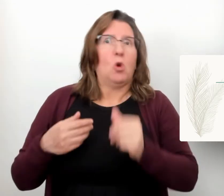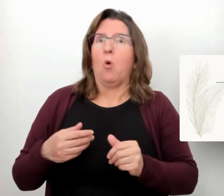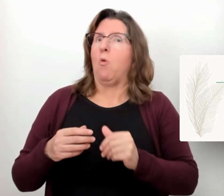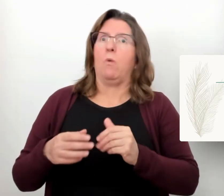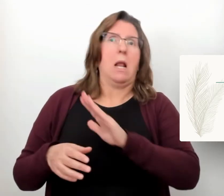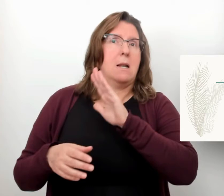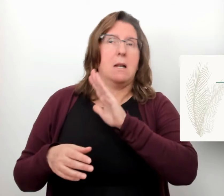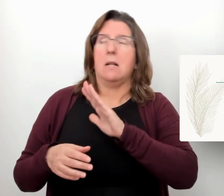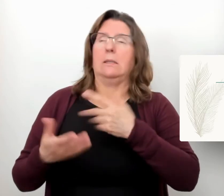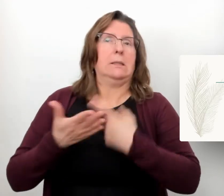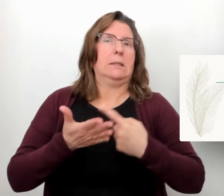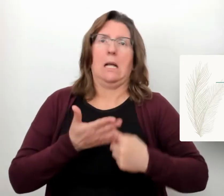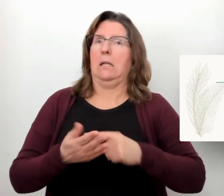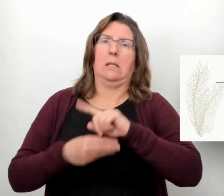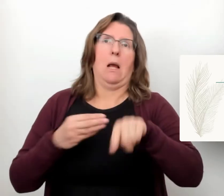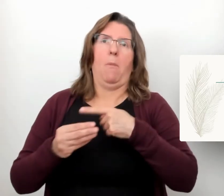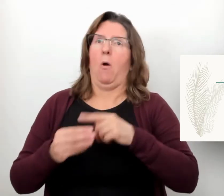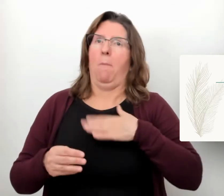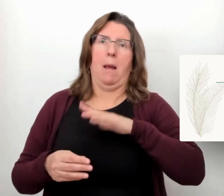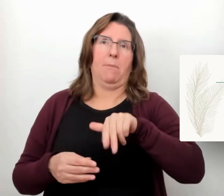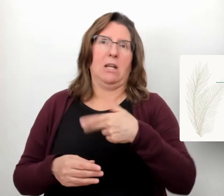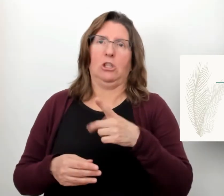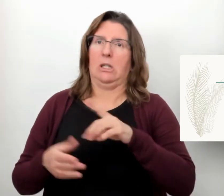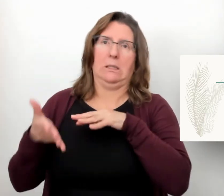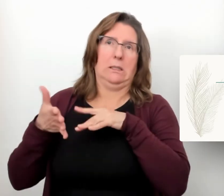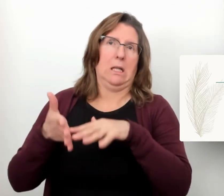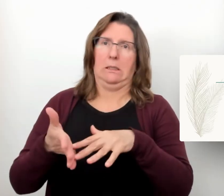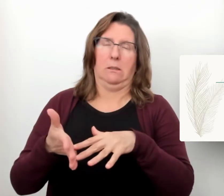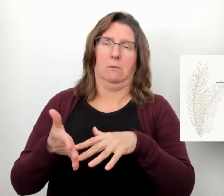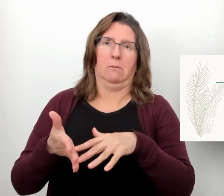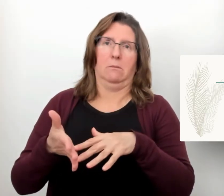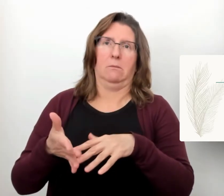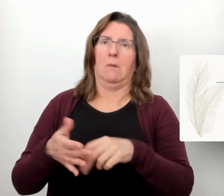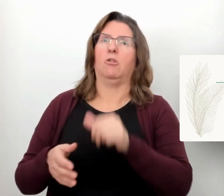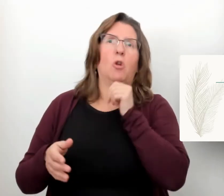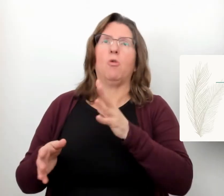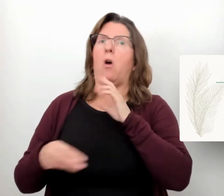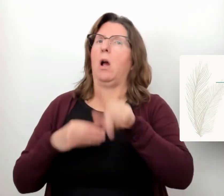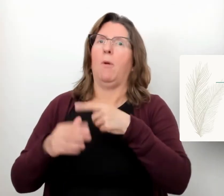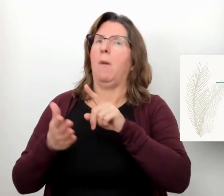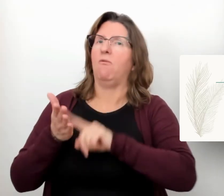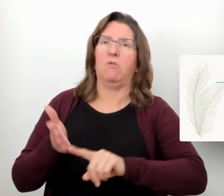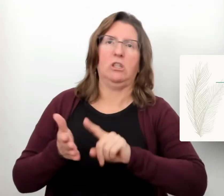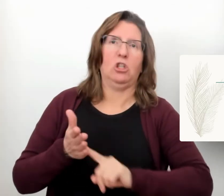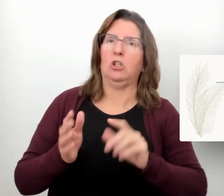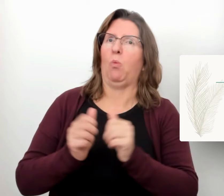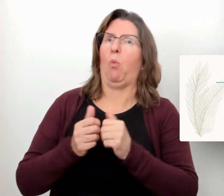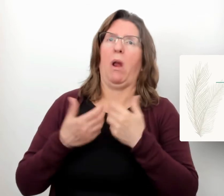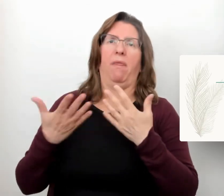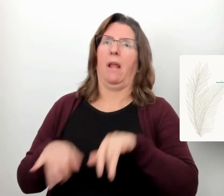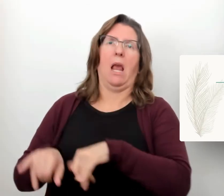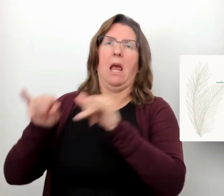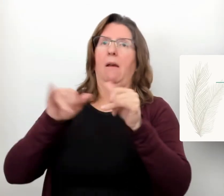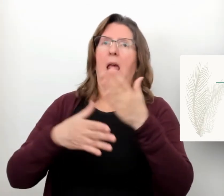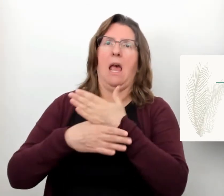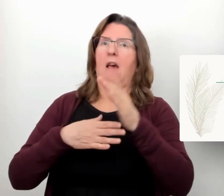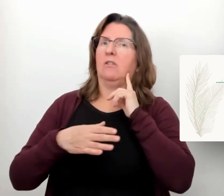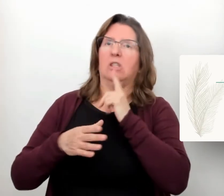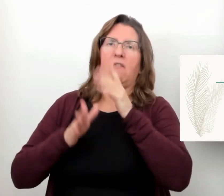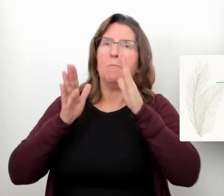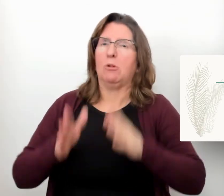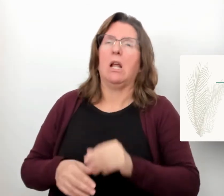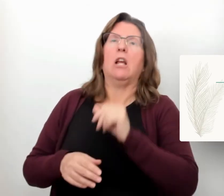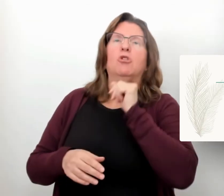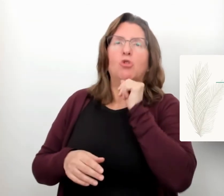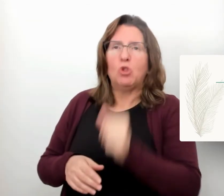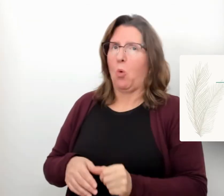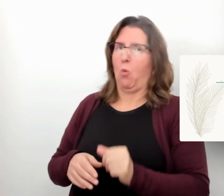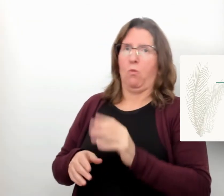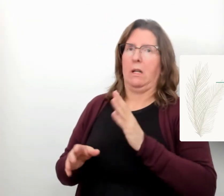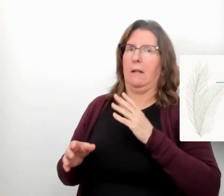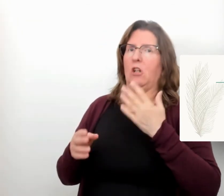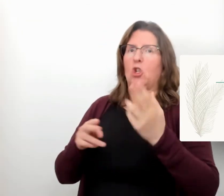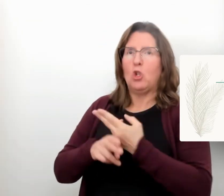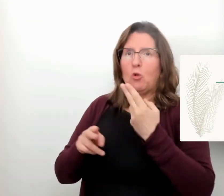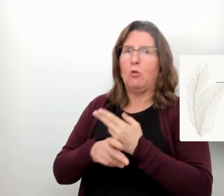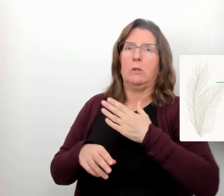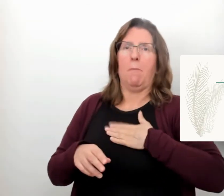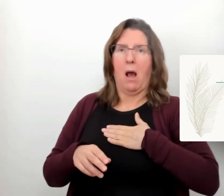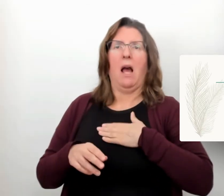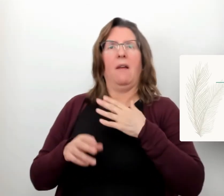In my case, when I am in the deaf community, I don't discuss my PhD studies or research.